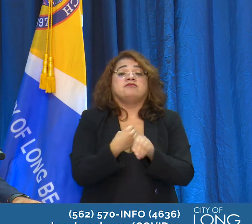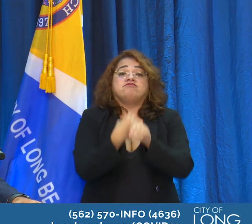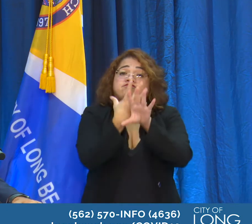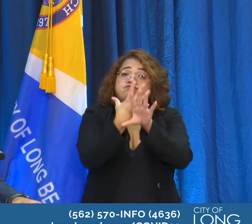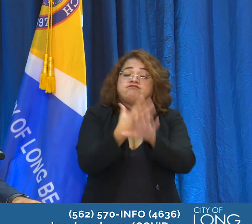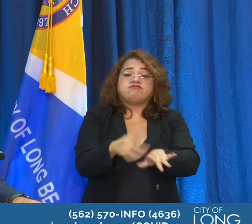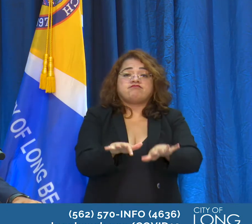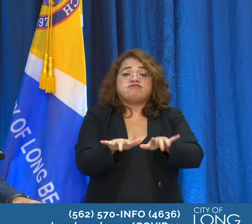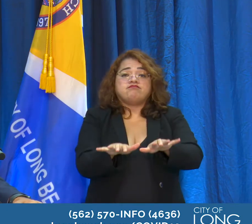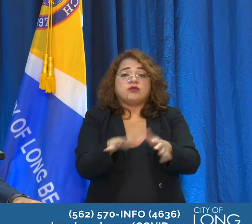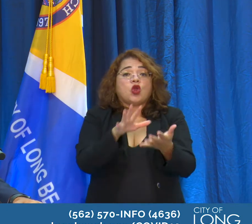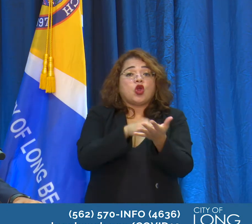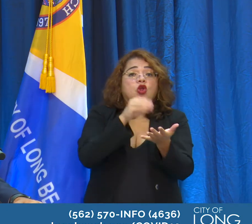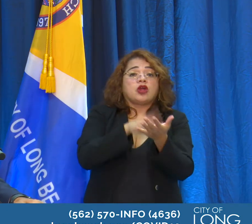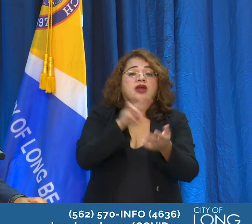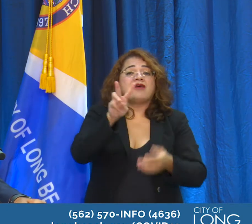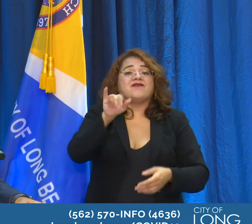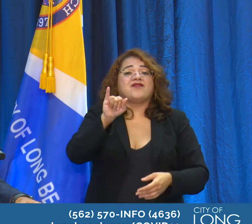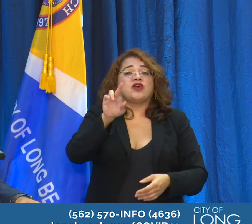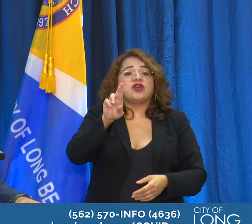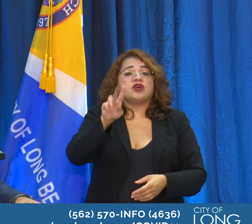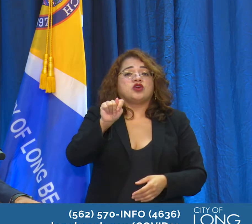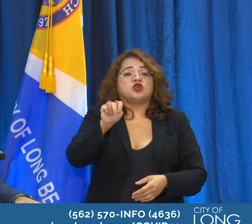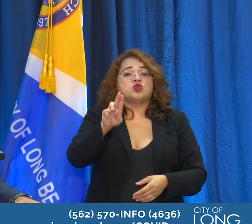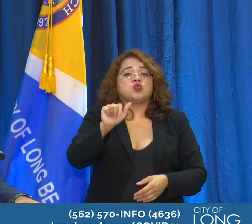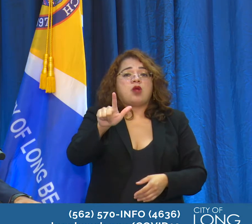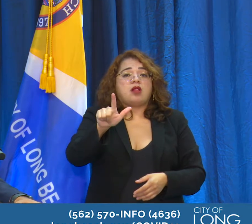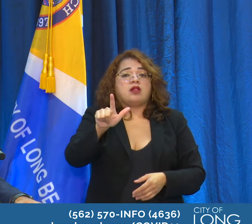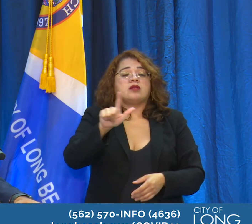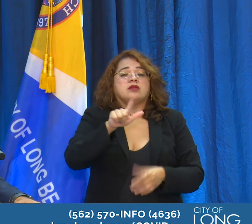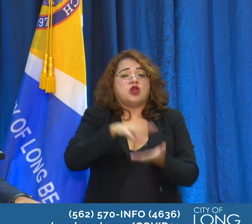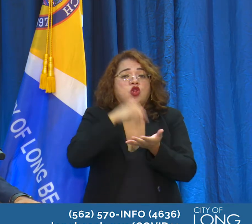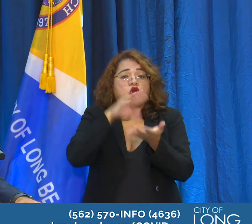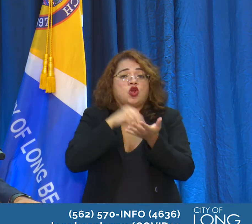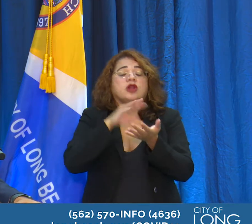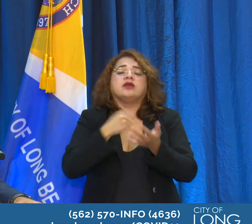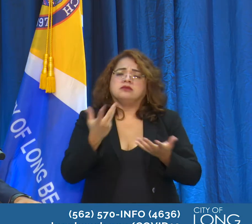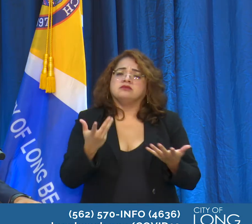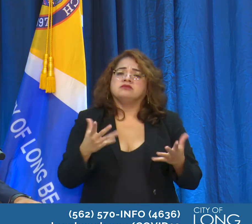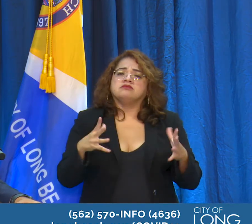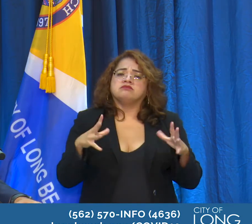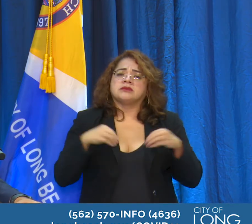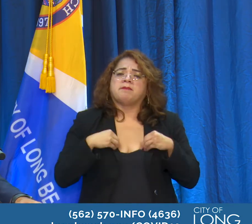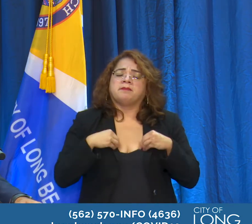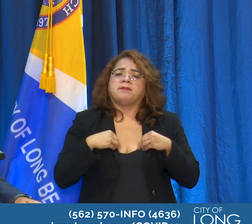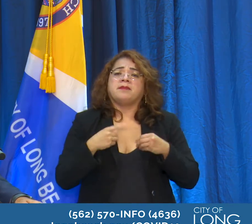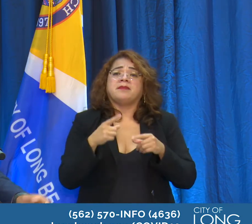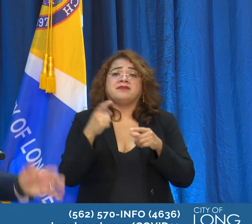But at some point, in the future, when kids get back to the classroom, whenever that is,